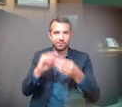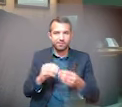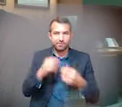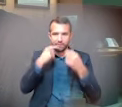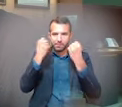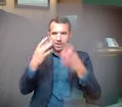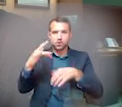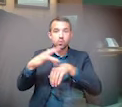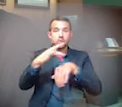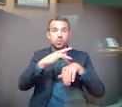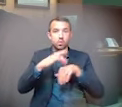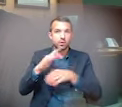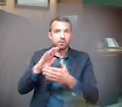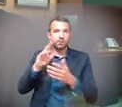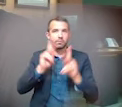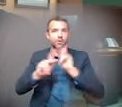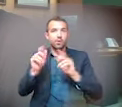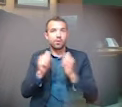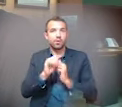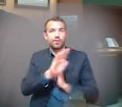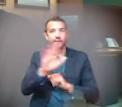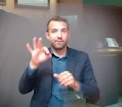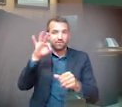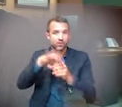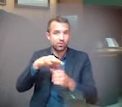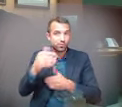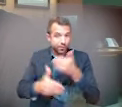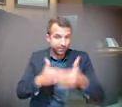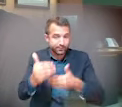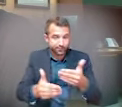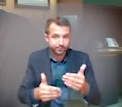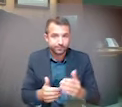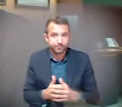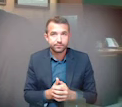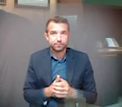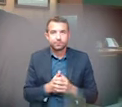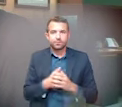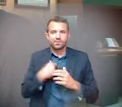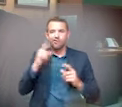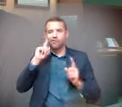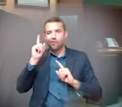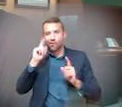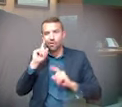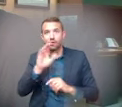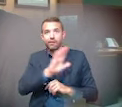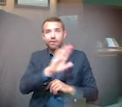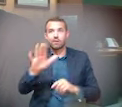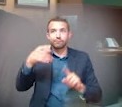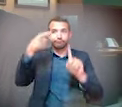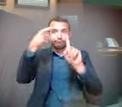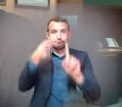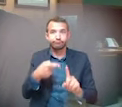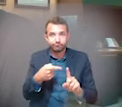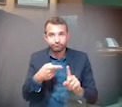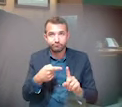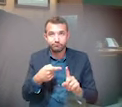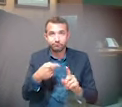a look at and to help them on their journeys. What I'm hearing from all of you is this idea of inclusive design across the board,